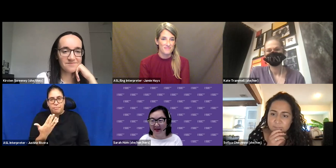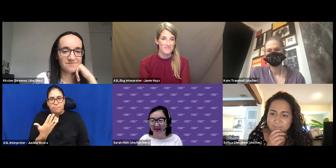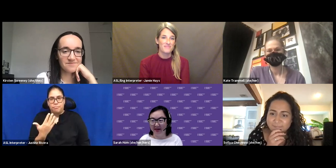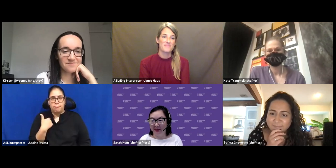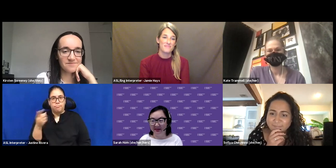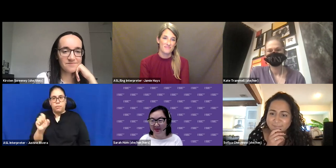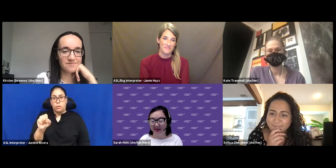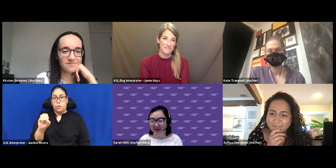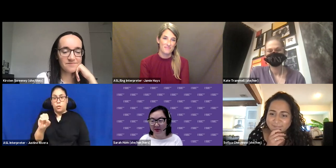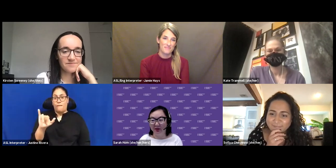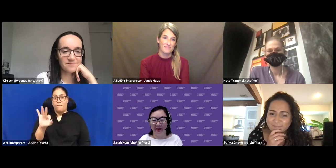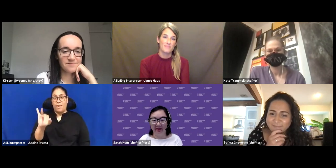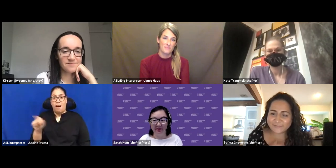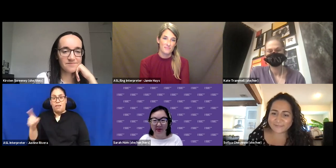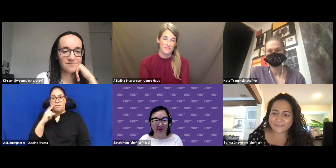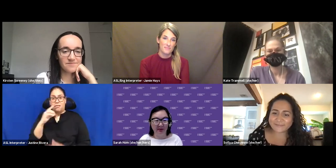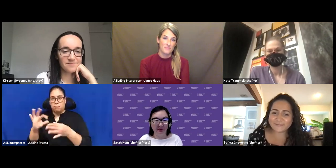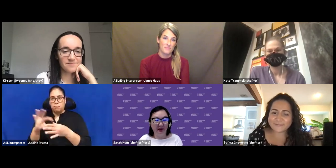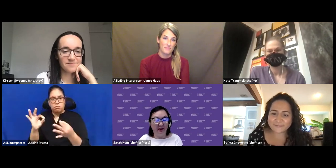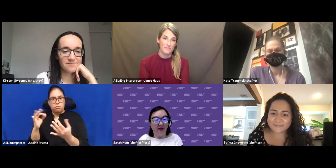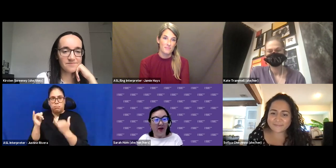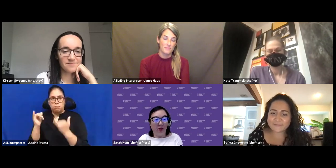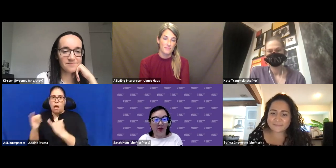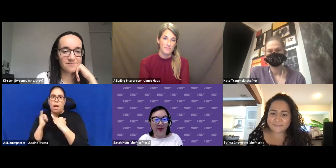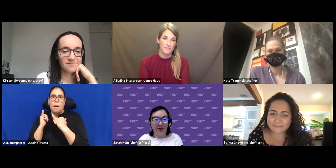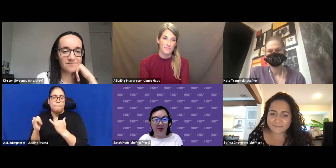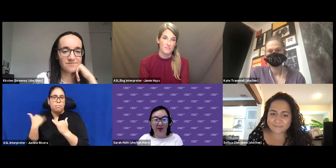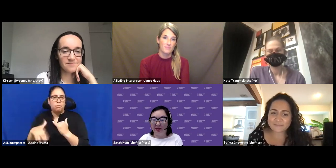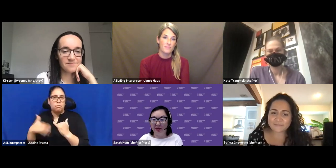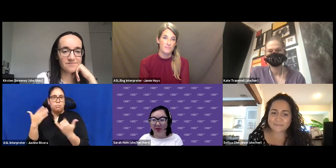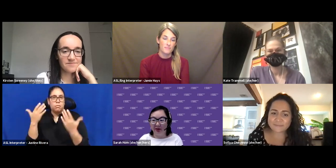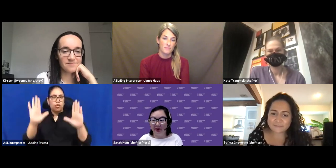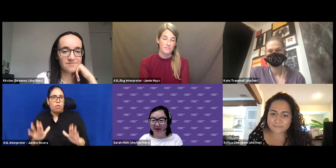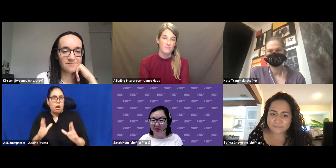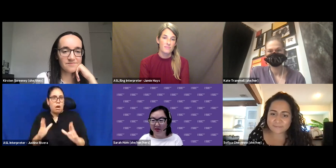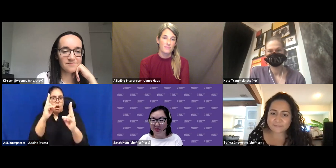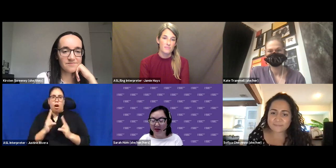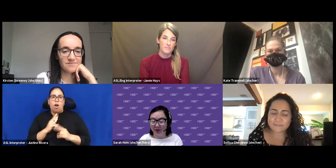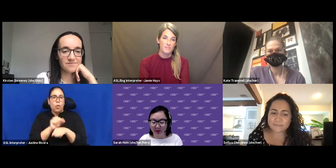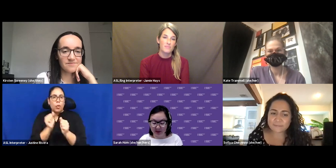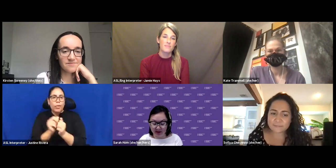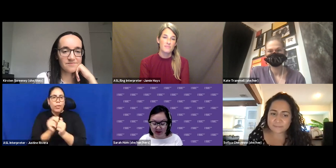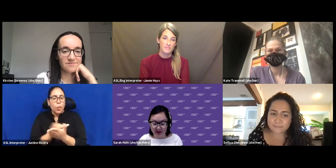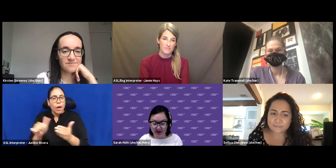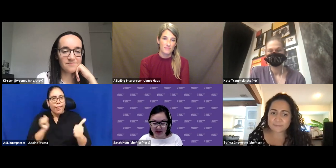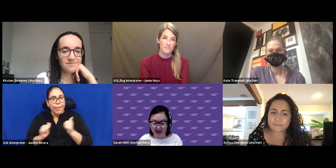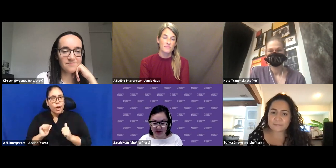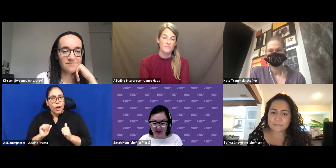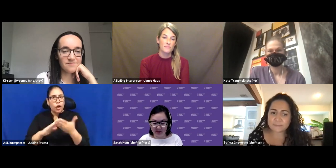comments as well. It's a great honor to be able to work with the New York theatre community to help forward this these